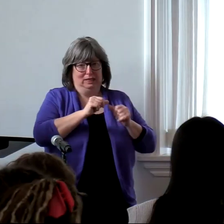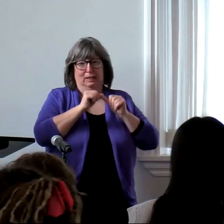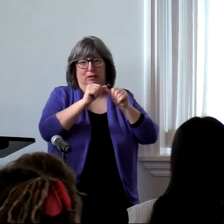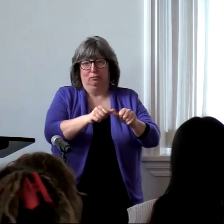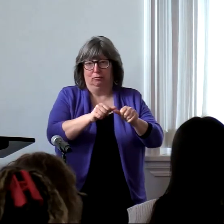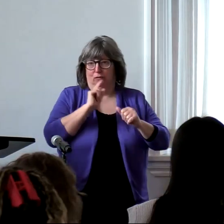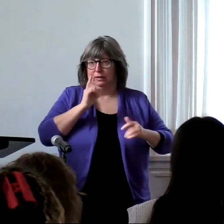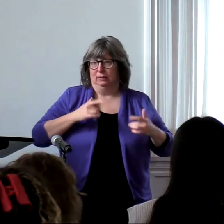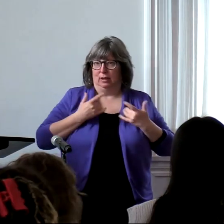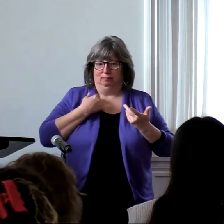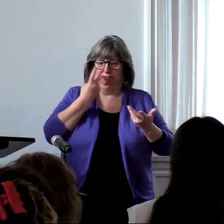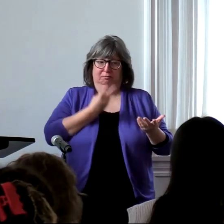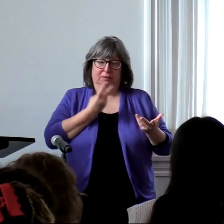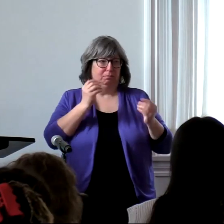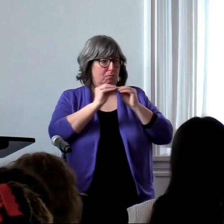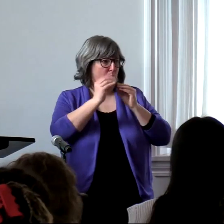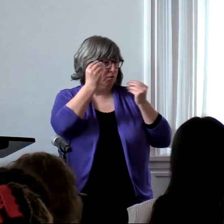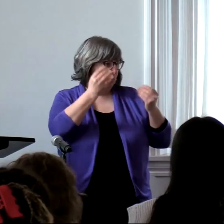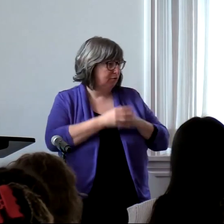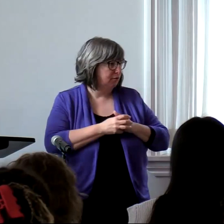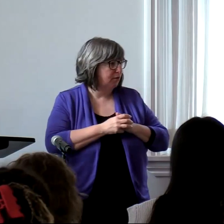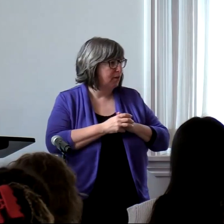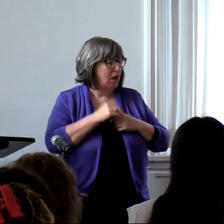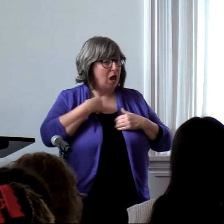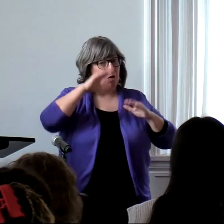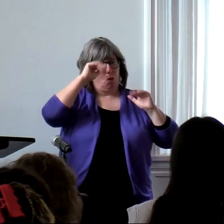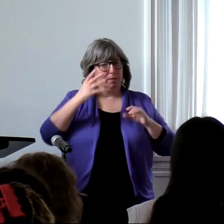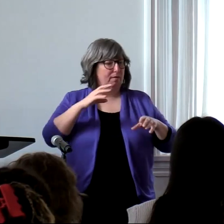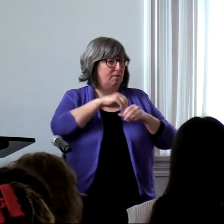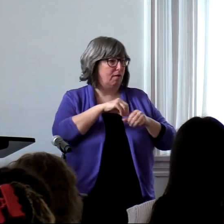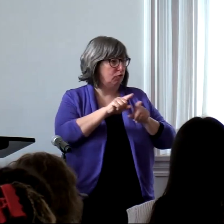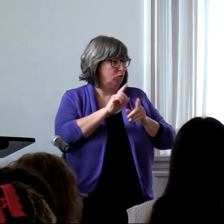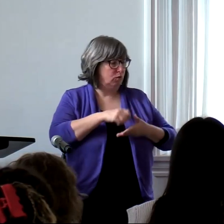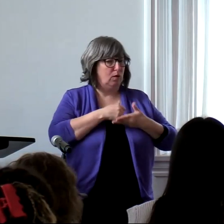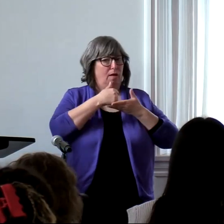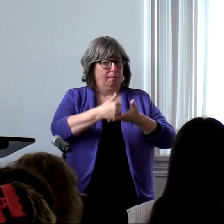And I am really happy to hopefully be sitting at the table to help